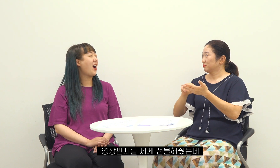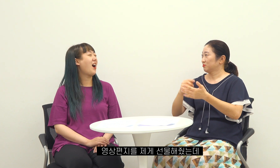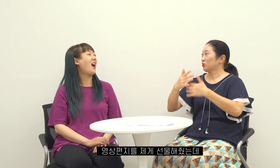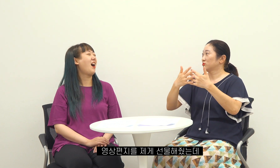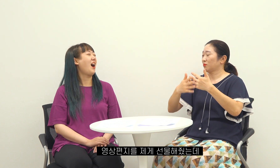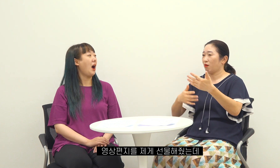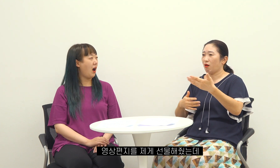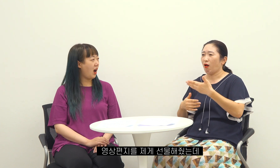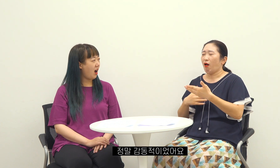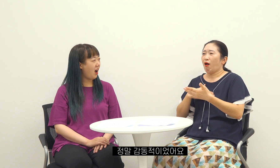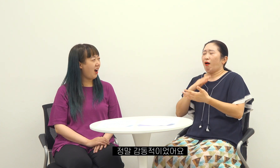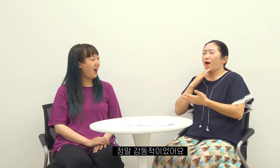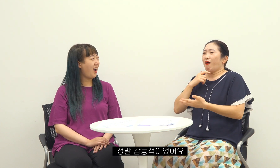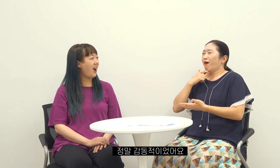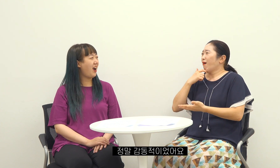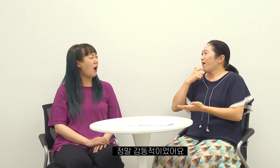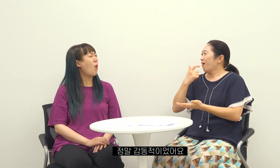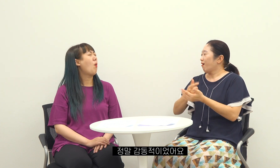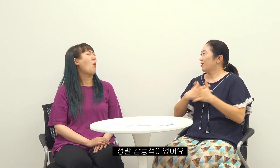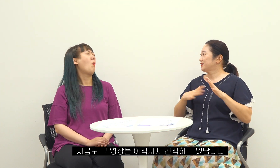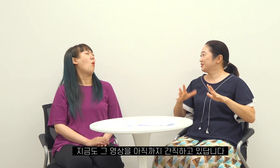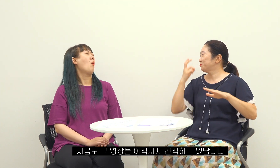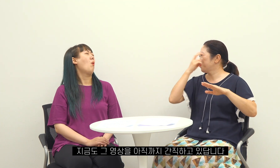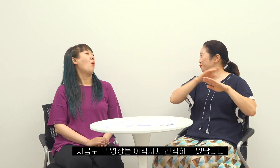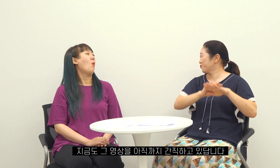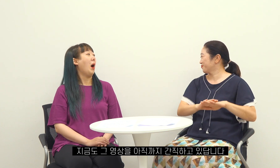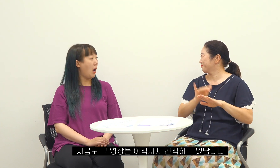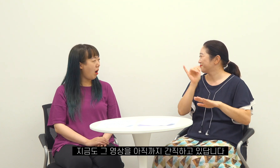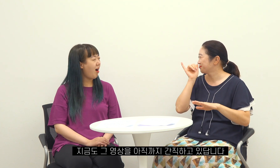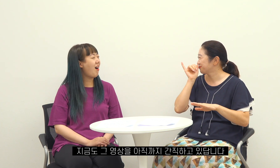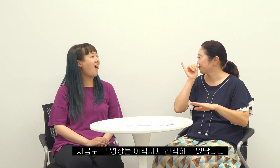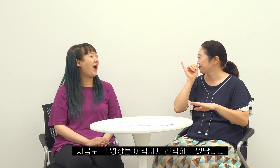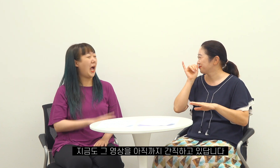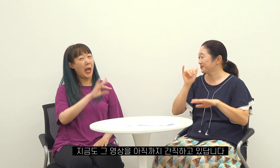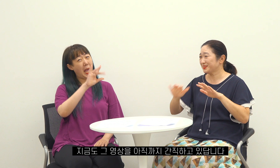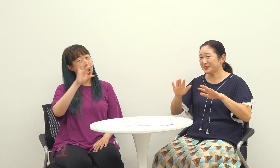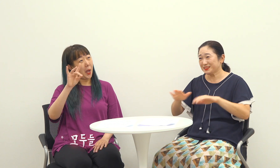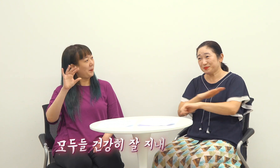in sign language, and it was really touching. I still have that video.